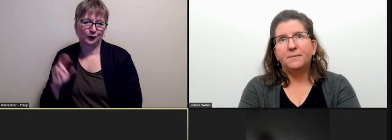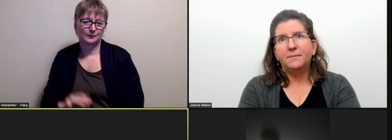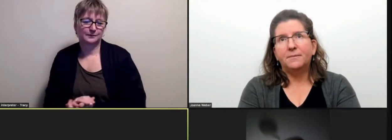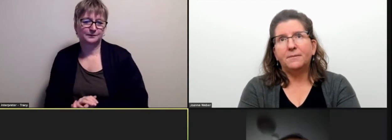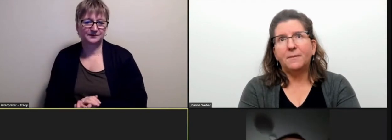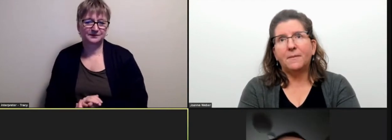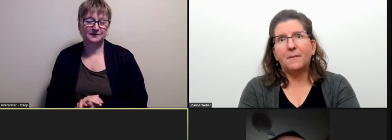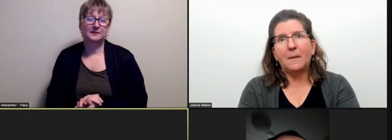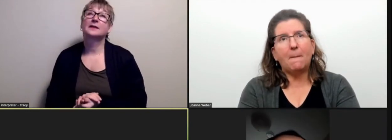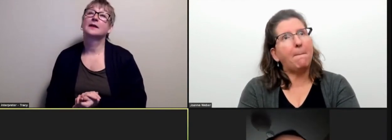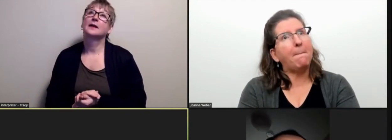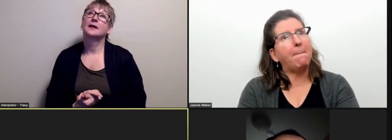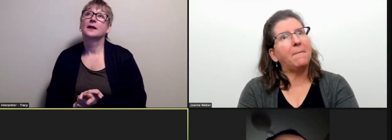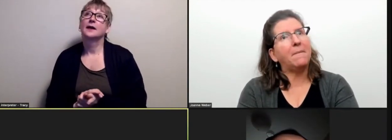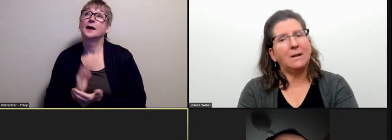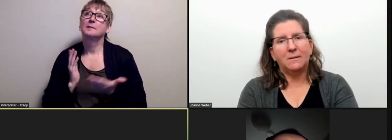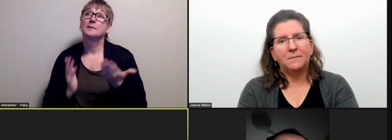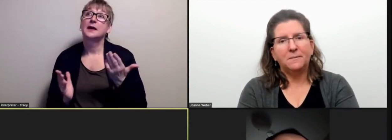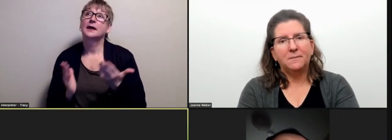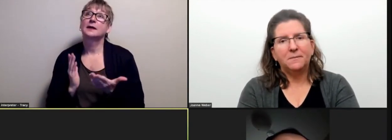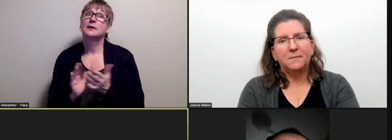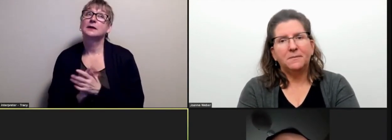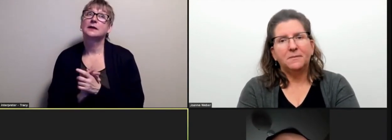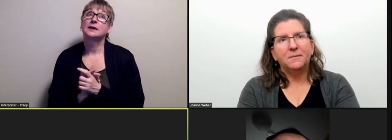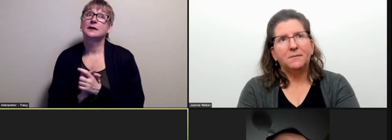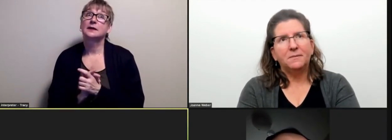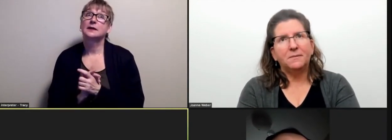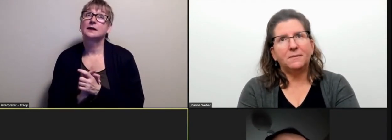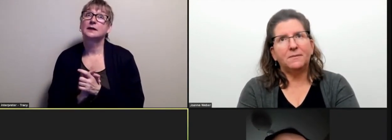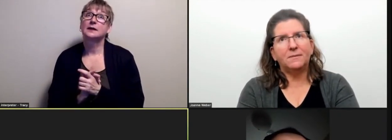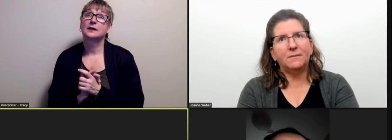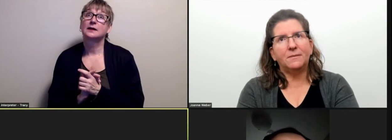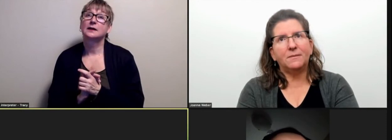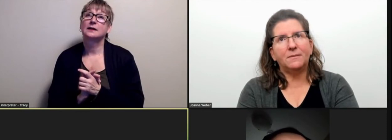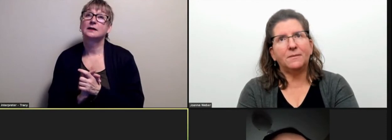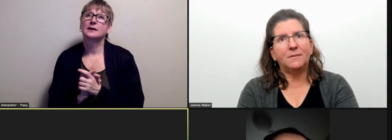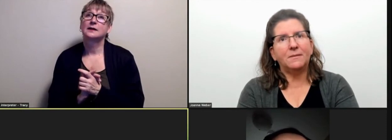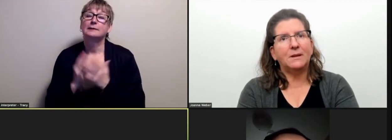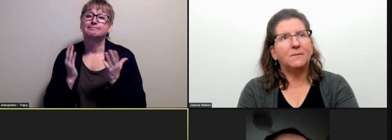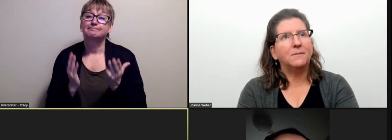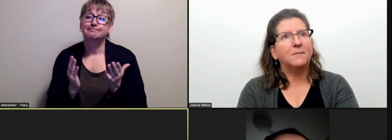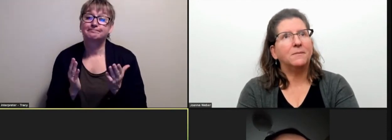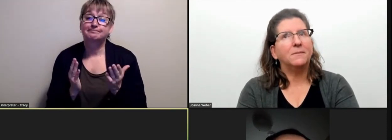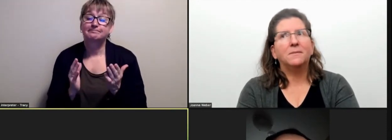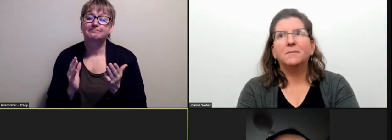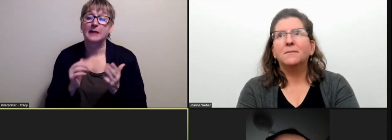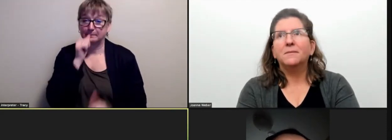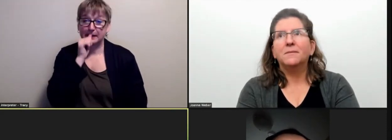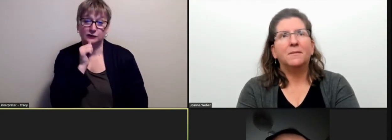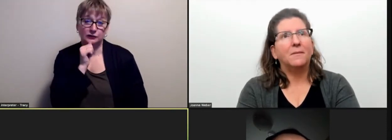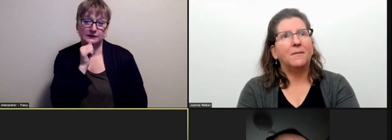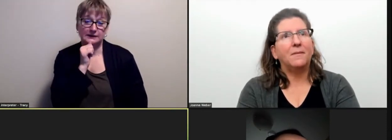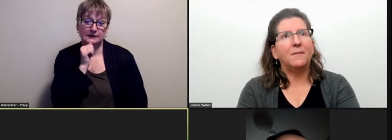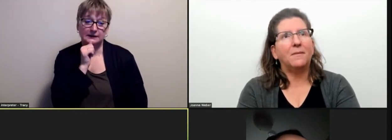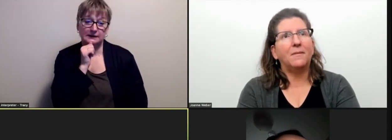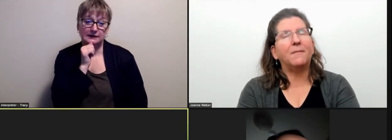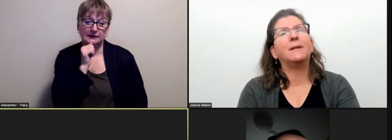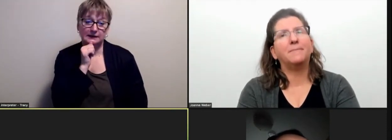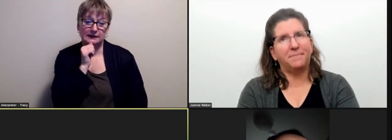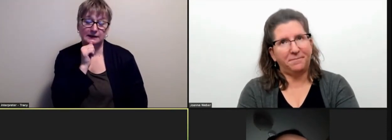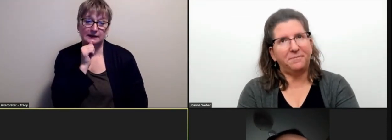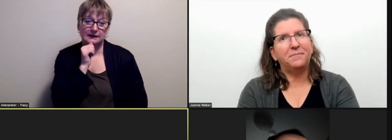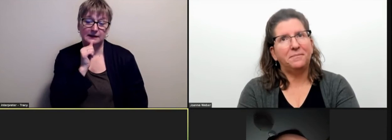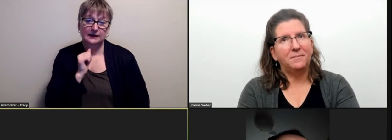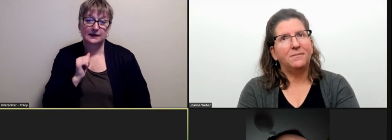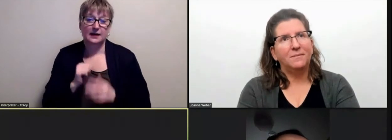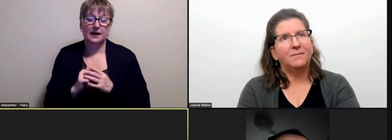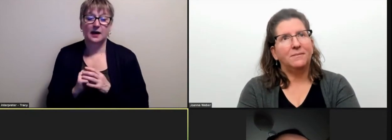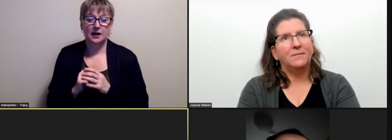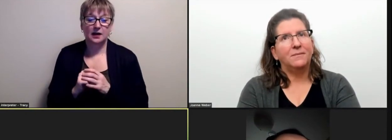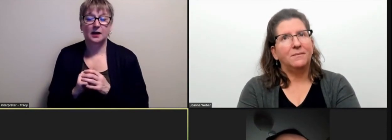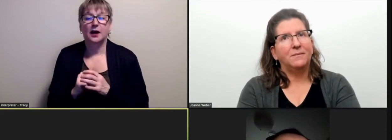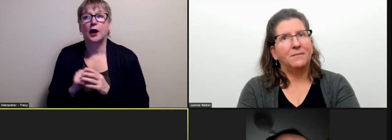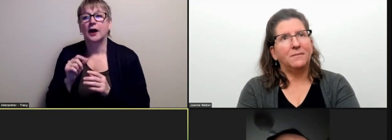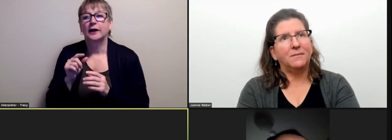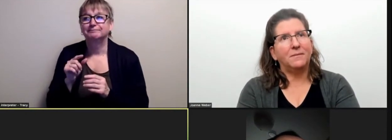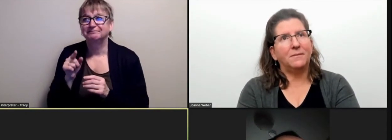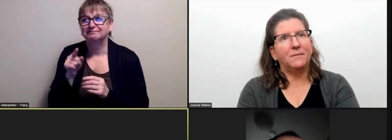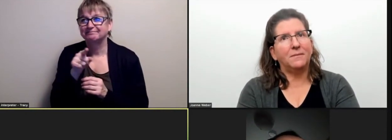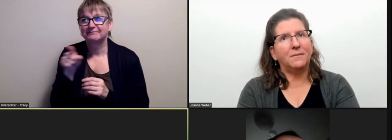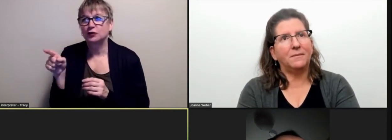maybe then it takes patience and like like you're not uh you're probably not going to connect with